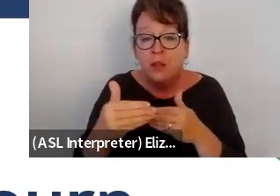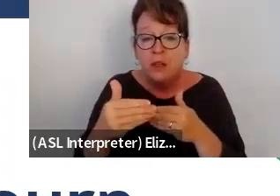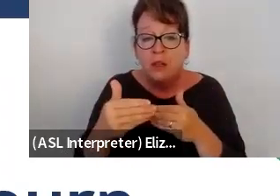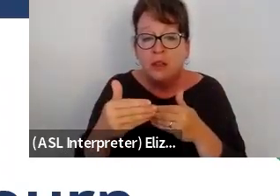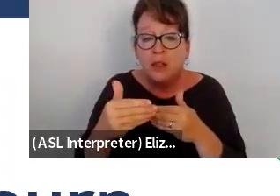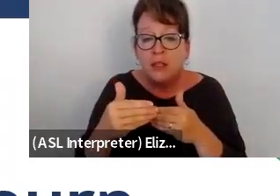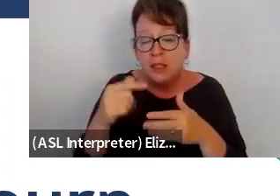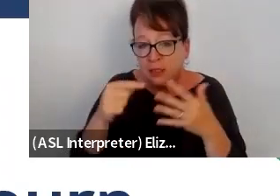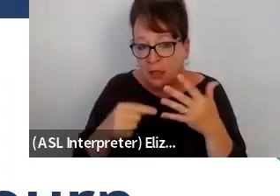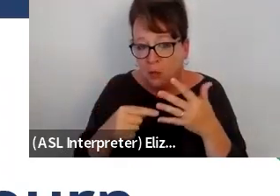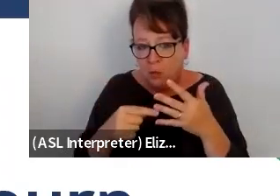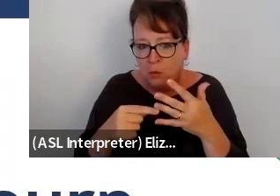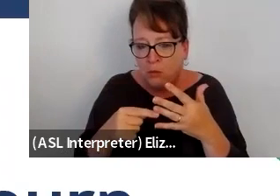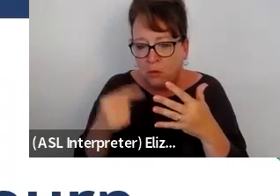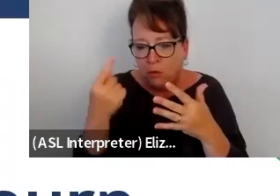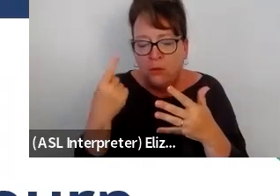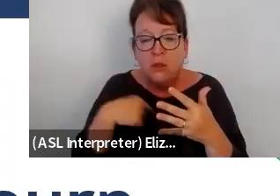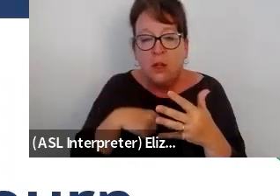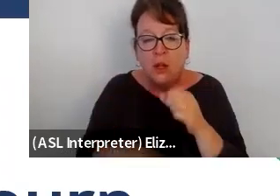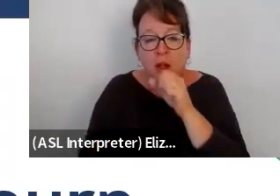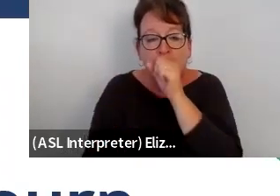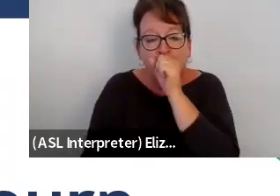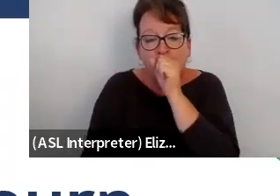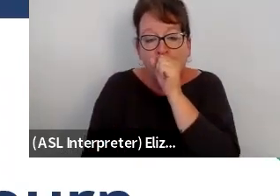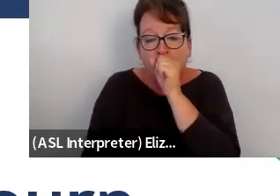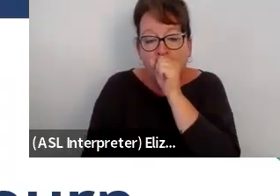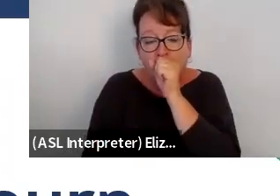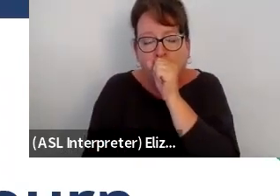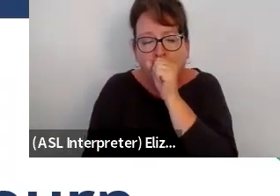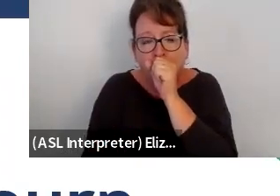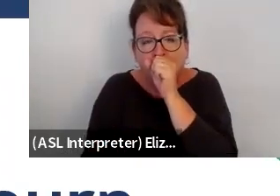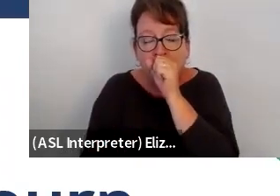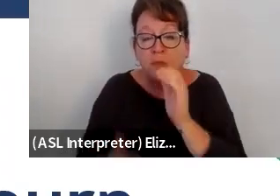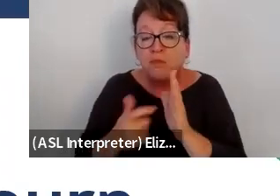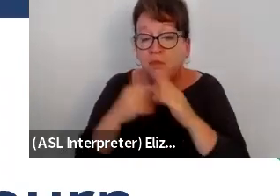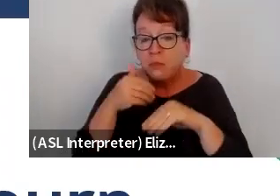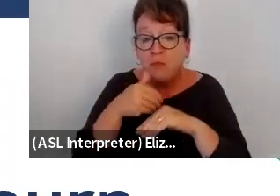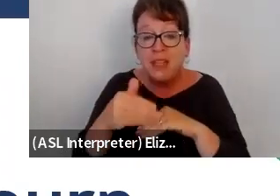and has to either be on-site dedicated to that port or have a certain percentage of hours or